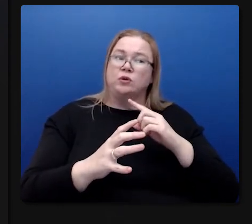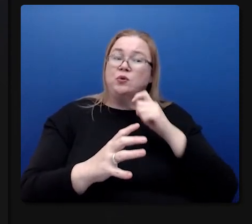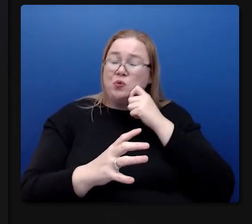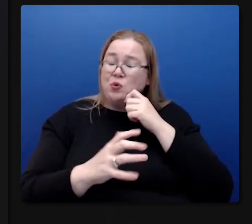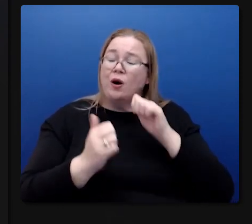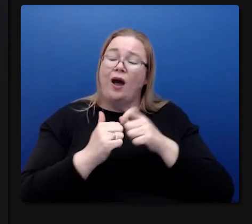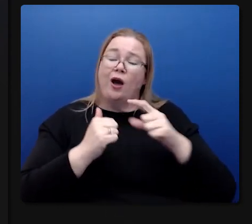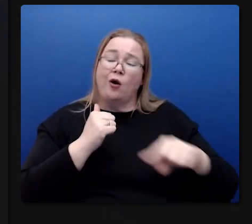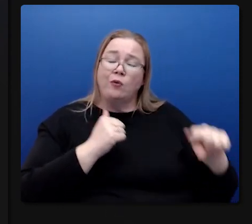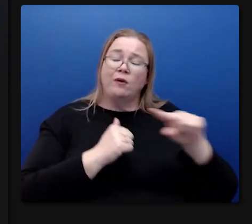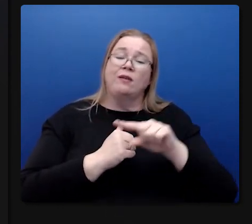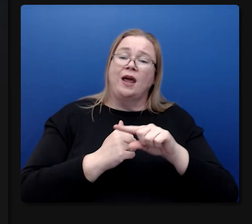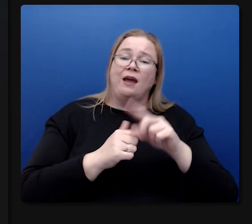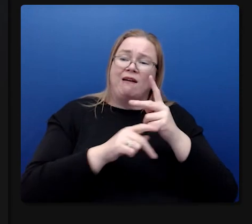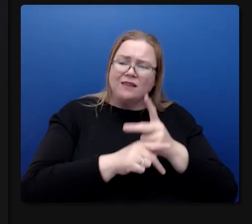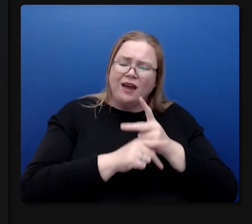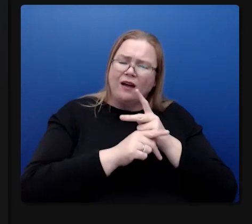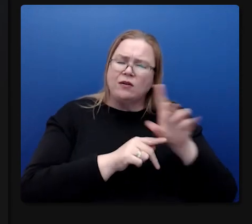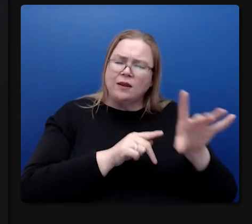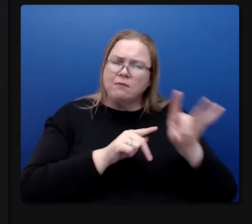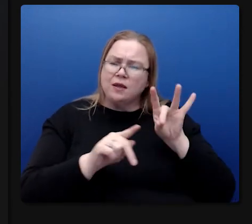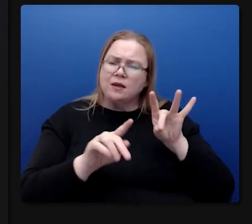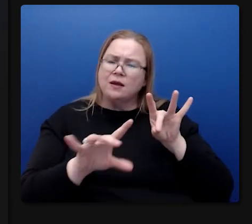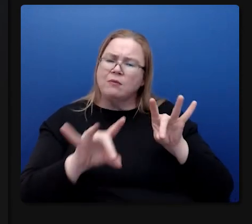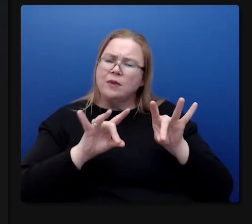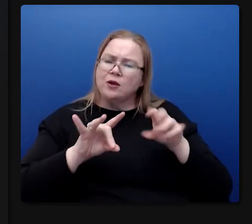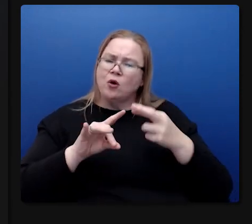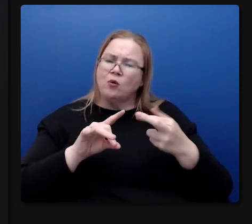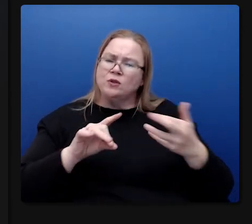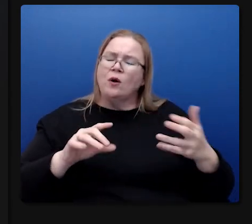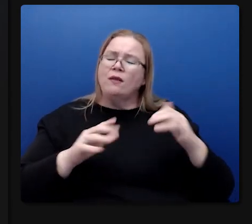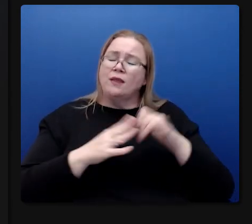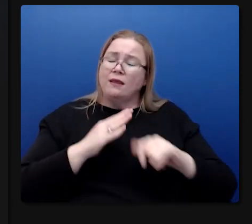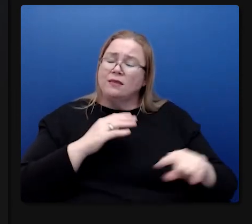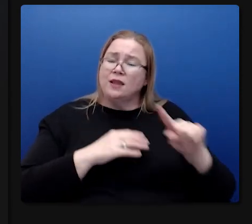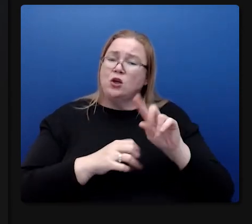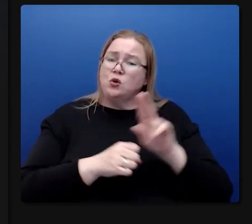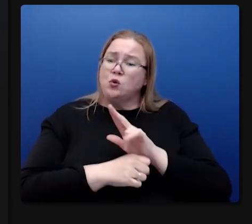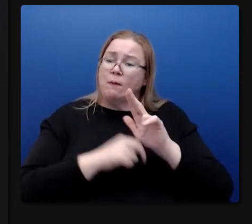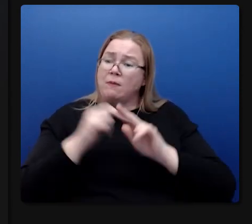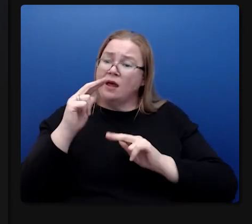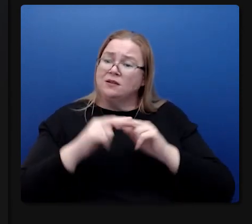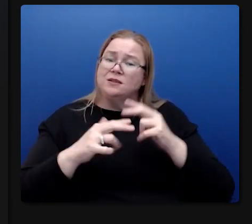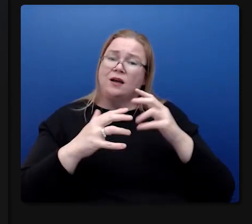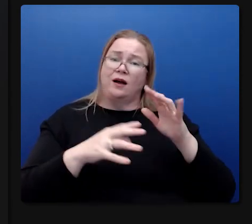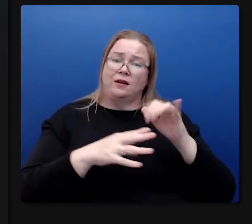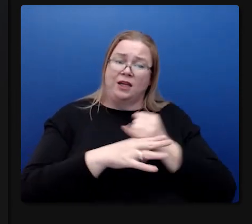It was really cool how they carefully had to choose resources that they used to build an industrial project